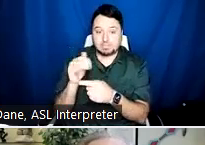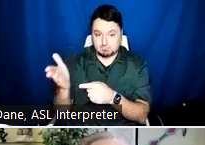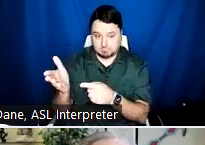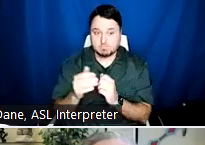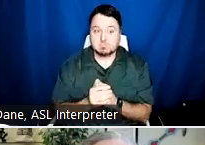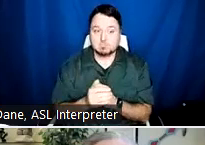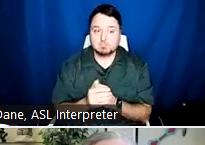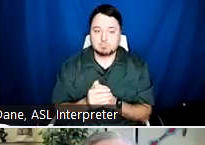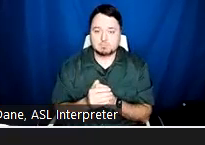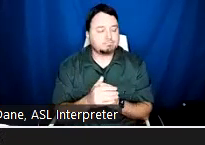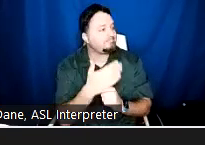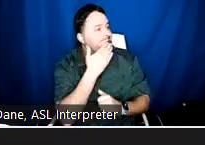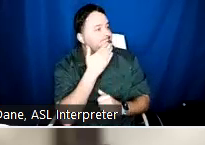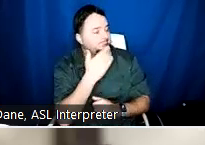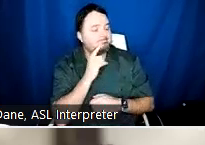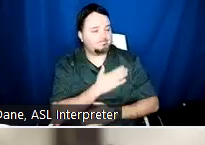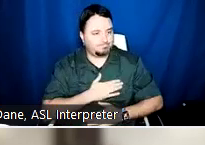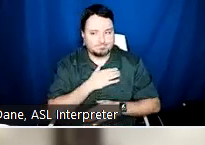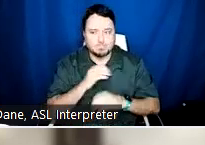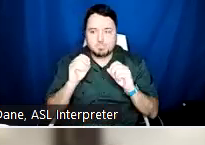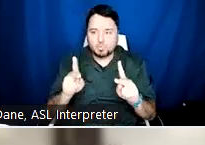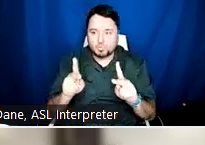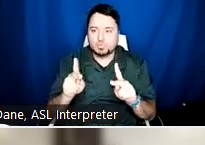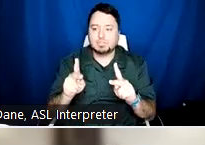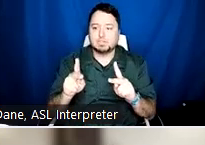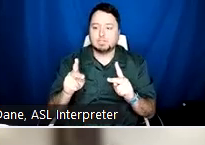Thank you, appreciate the opportunity to participate today.